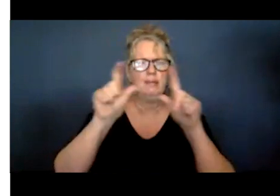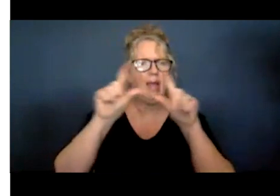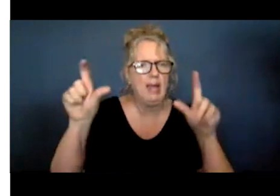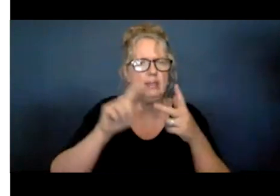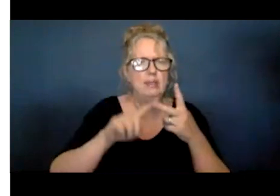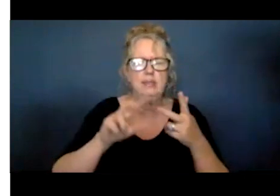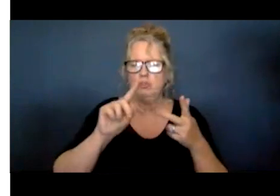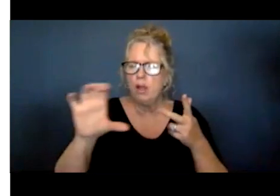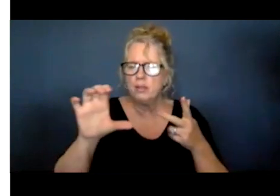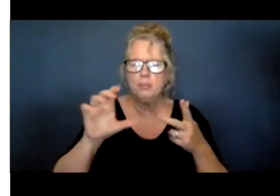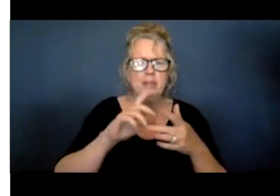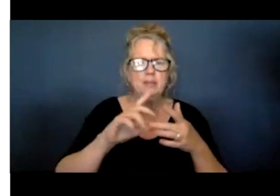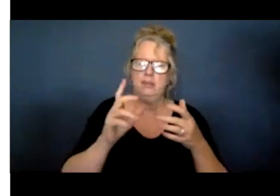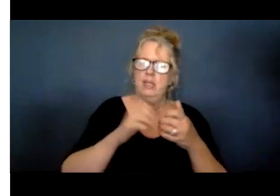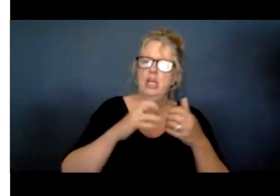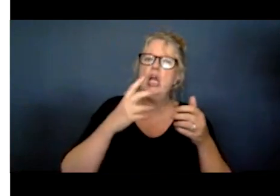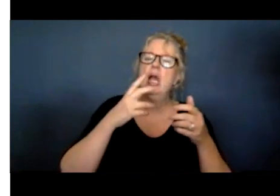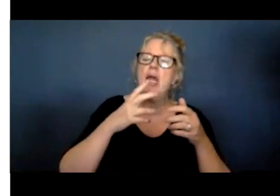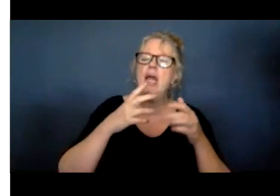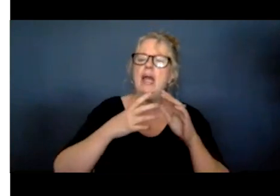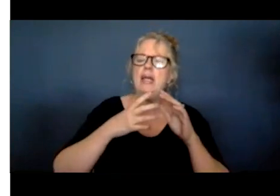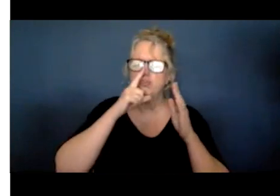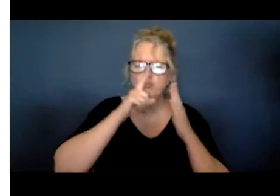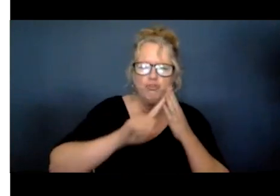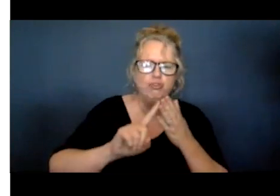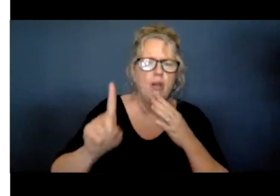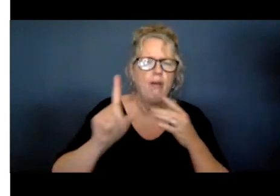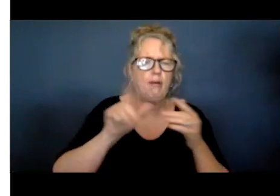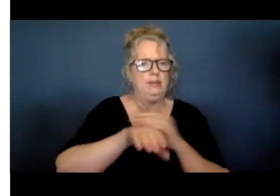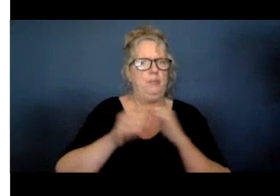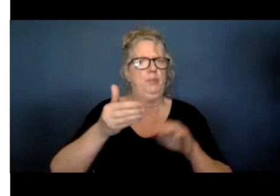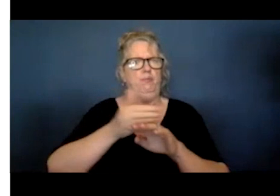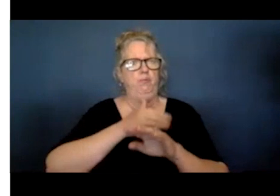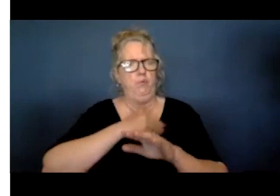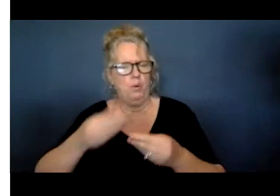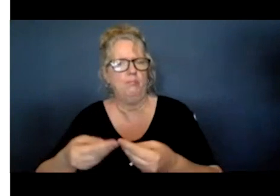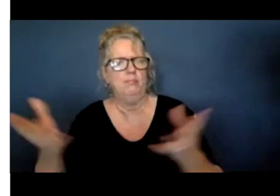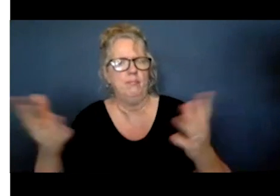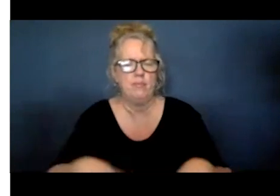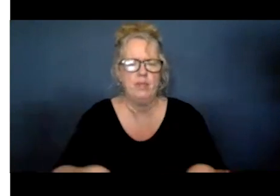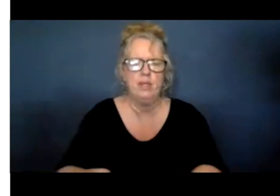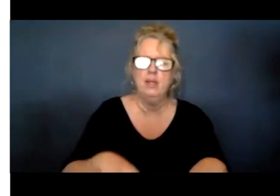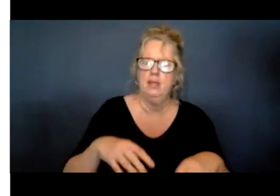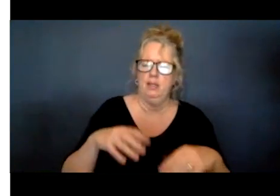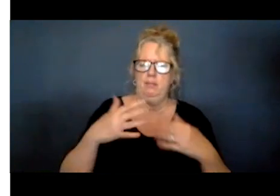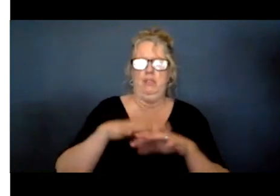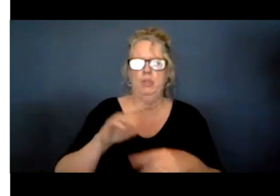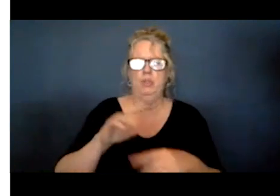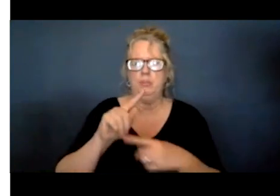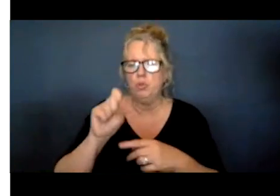and run accessibility checks before distributing materials. Mainstream tools like Microsoft Office